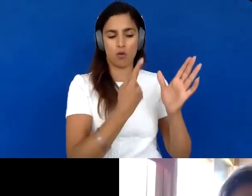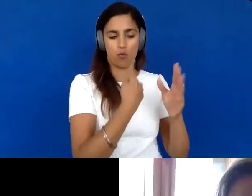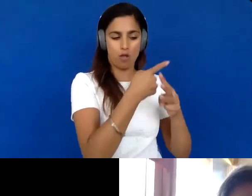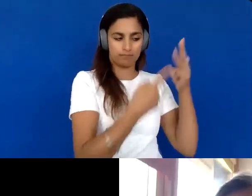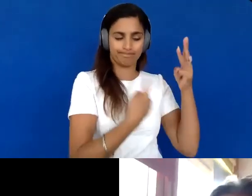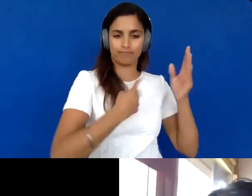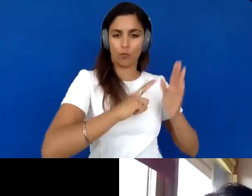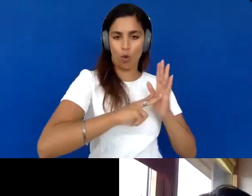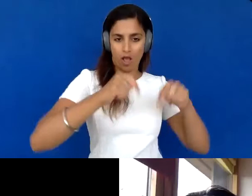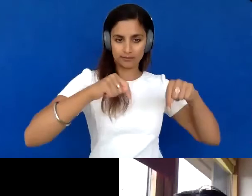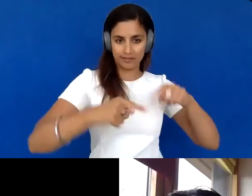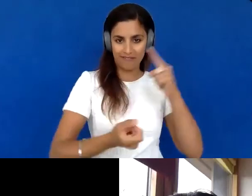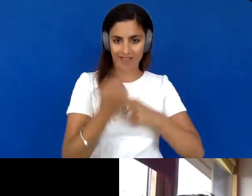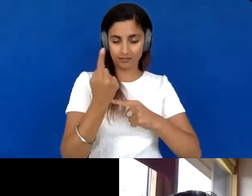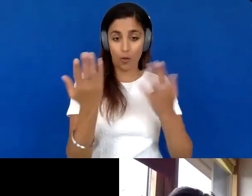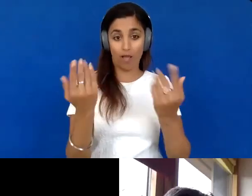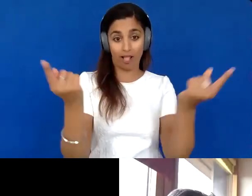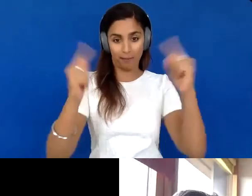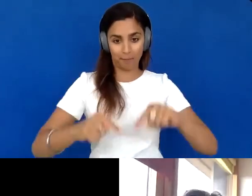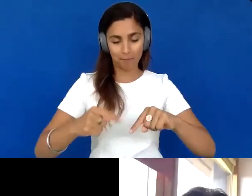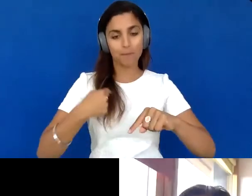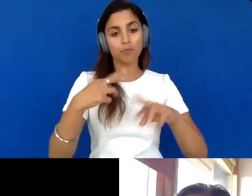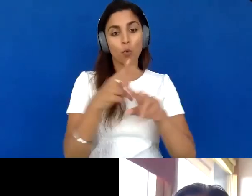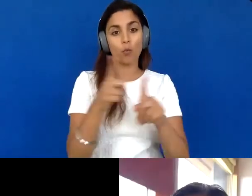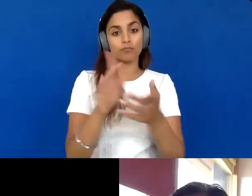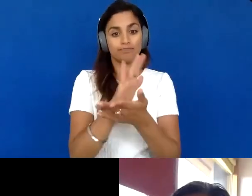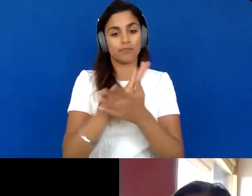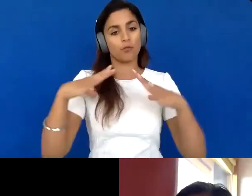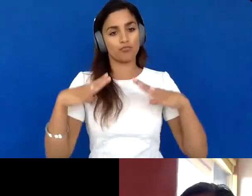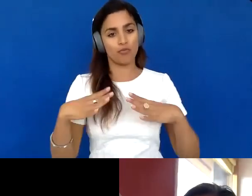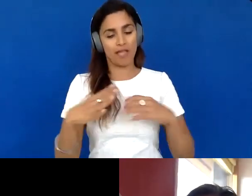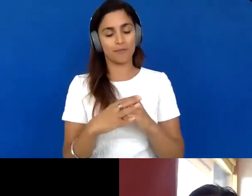back I hope you had a good break and our next panel is going to be on healthcare